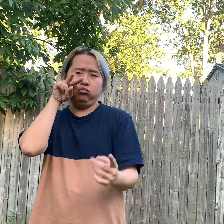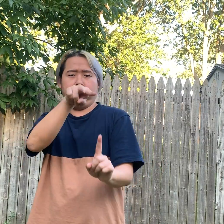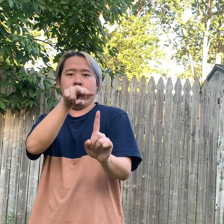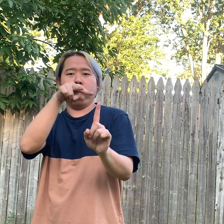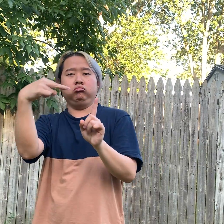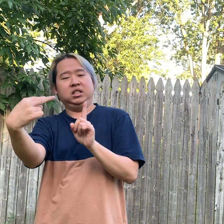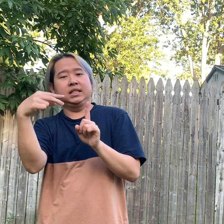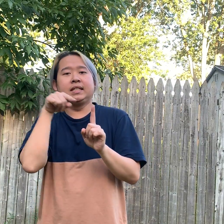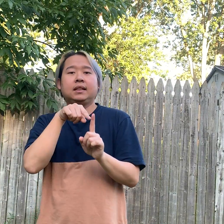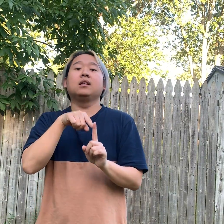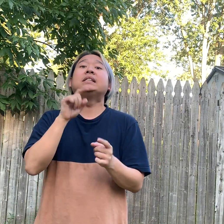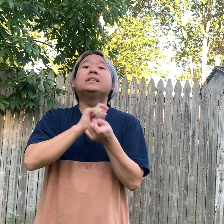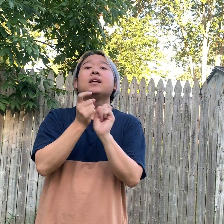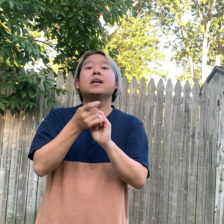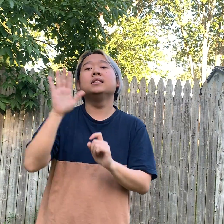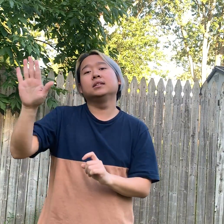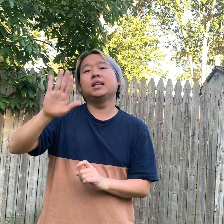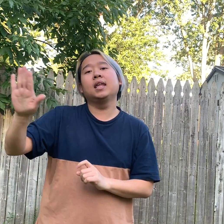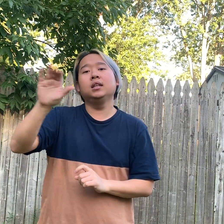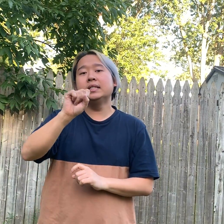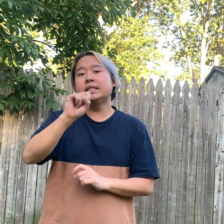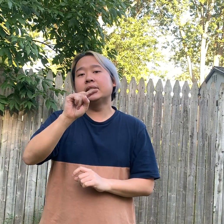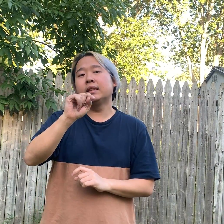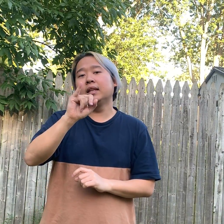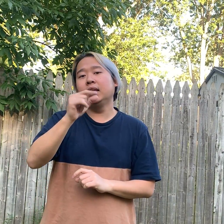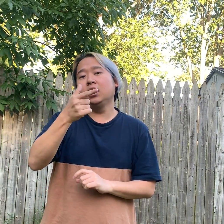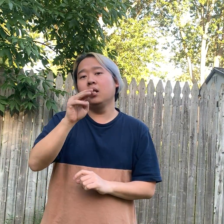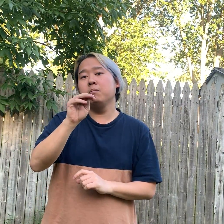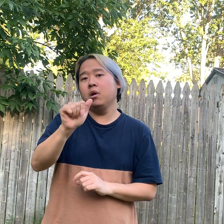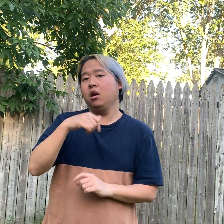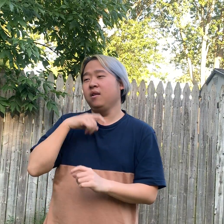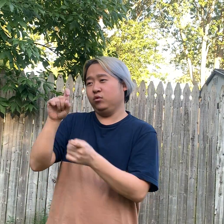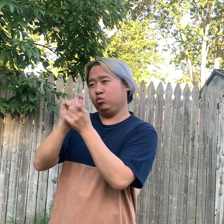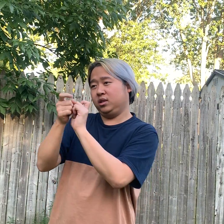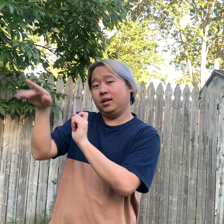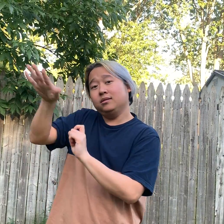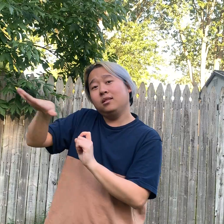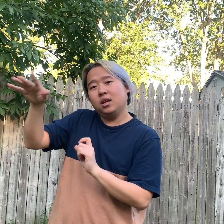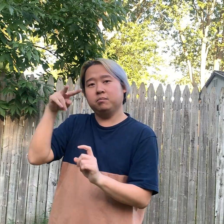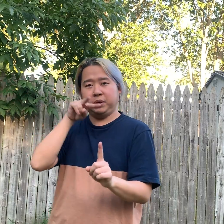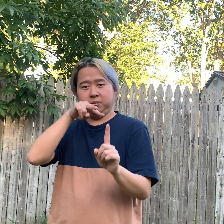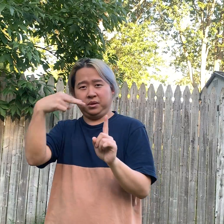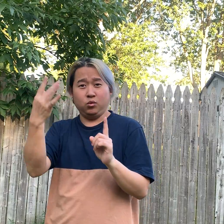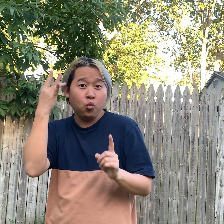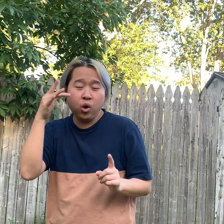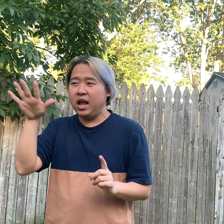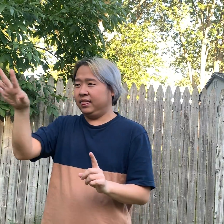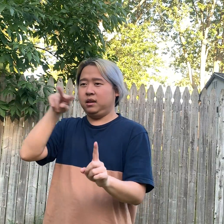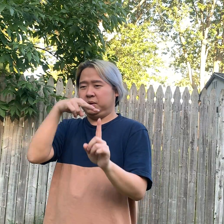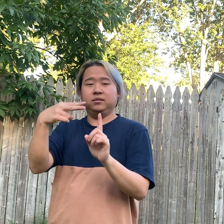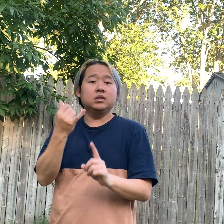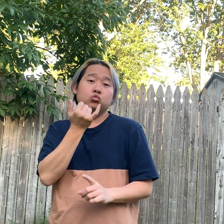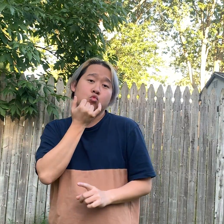We need to de-stigmatize deafness and show others that the prevailing view of Deaf people is wrong.